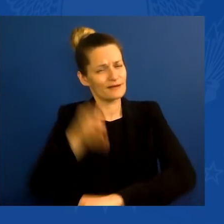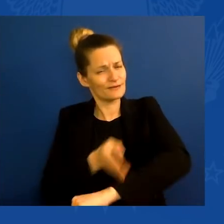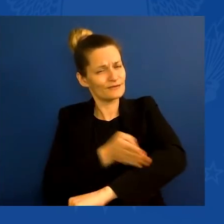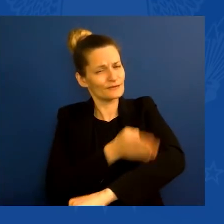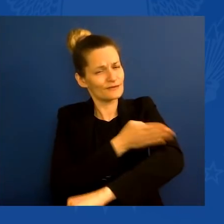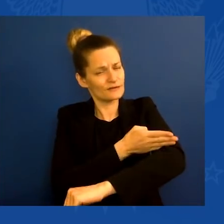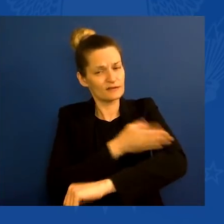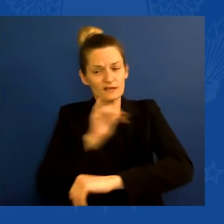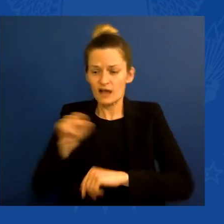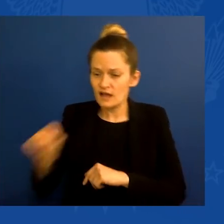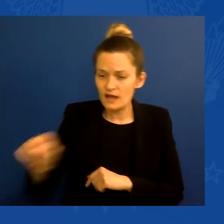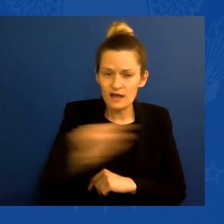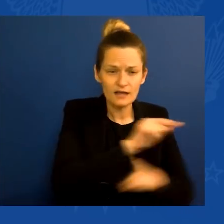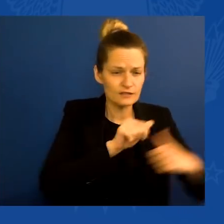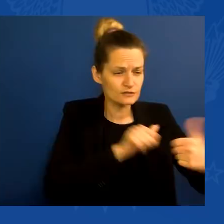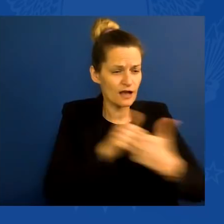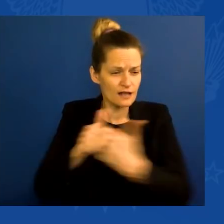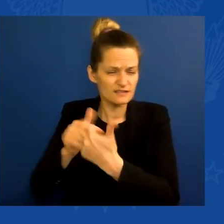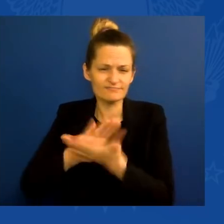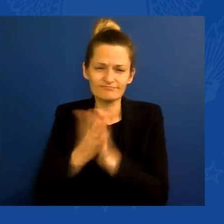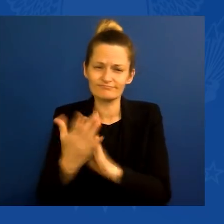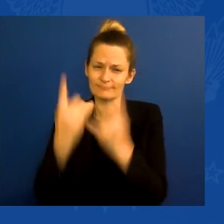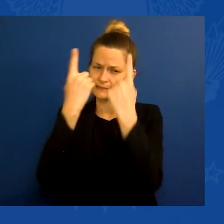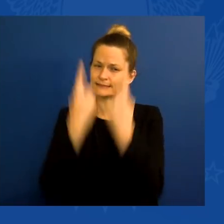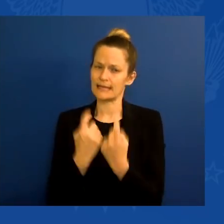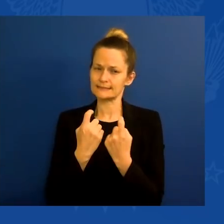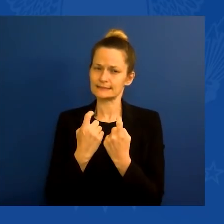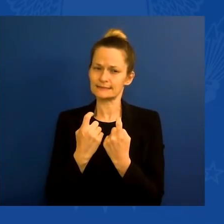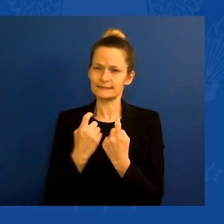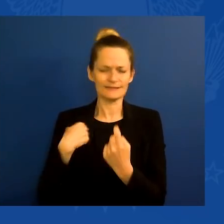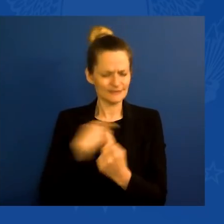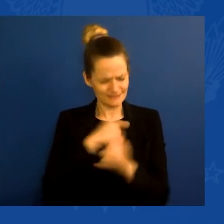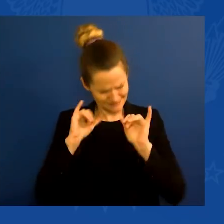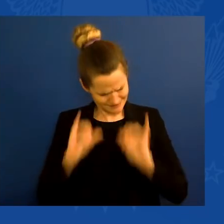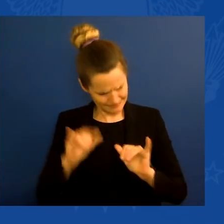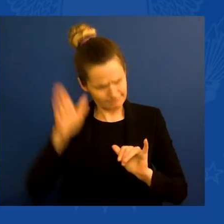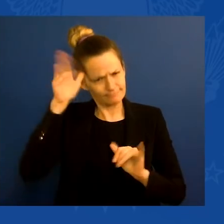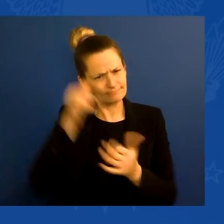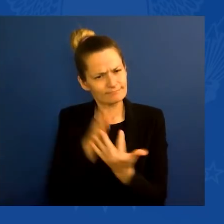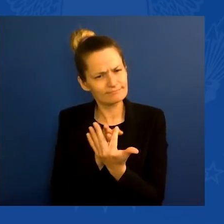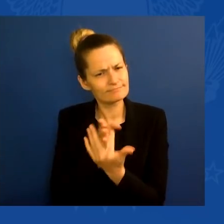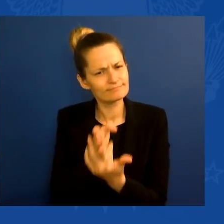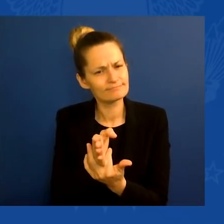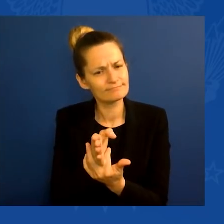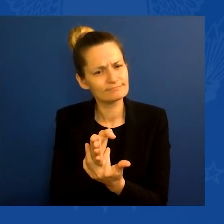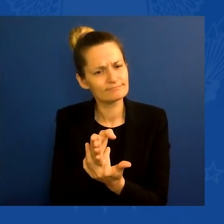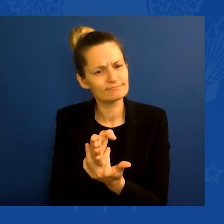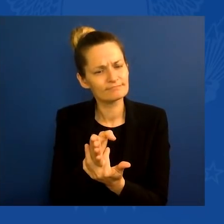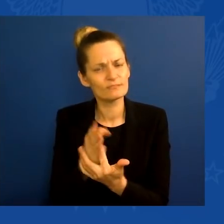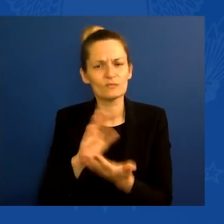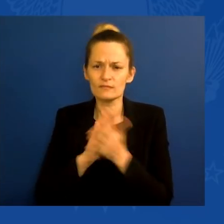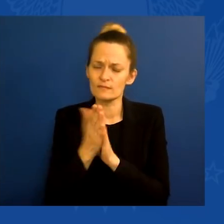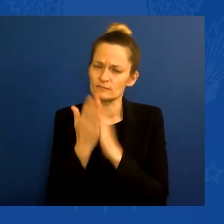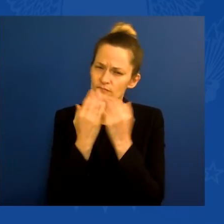And it has tested our profession. Yet we are still honorable and strong. And even on our worst day when the thin blue line,